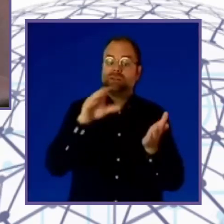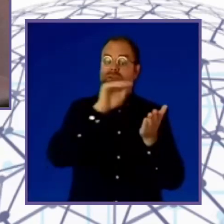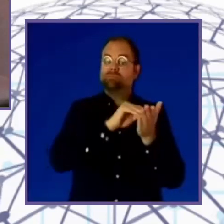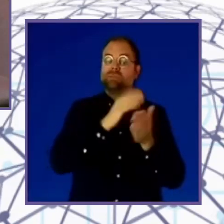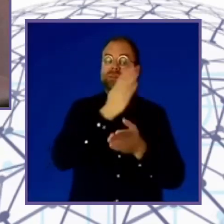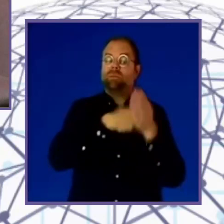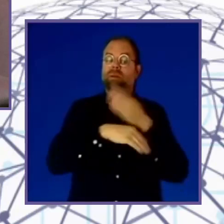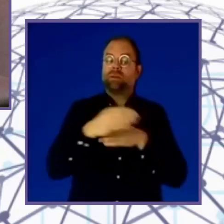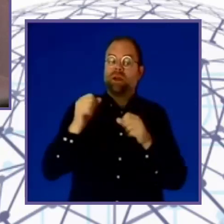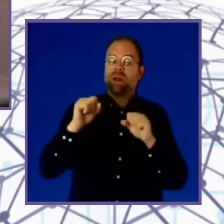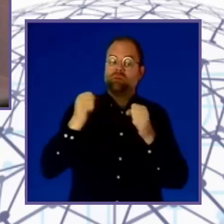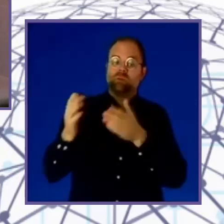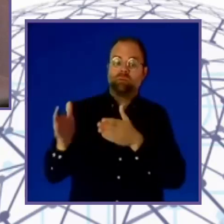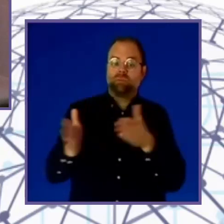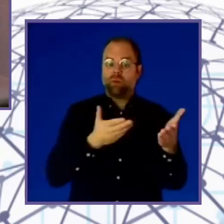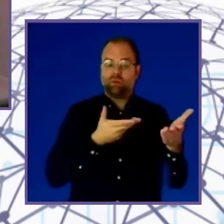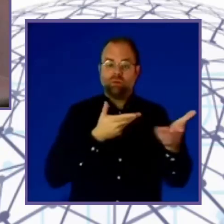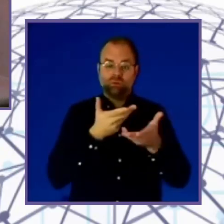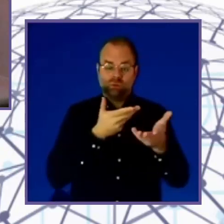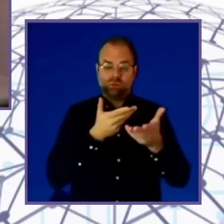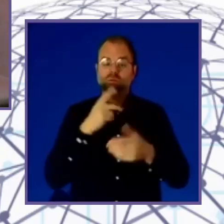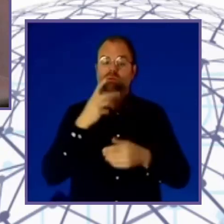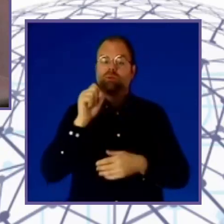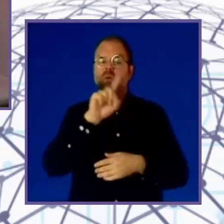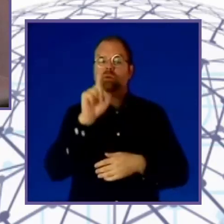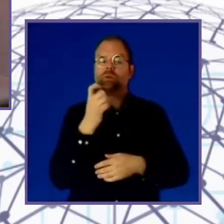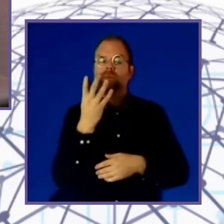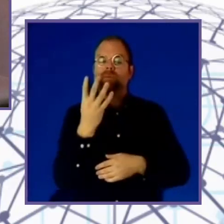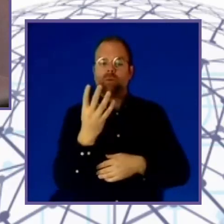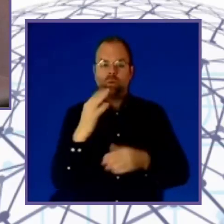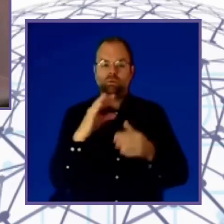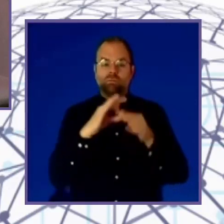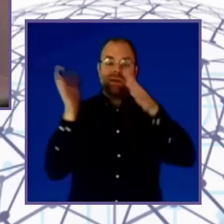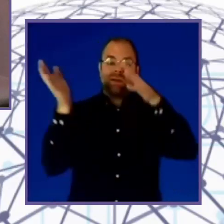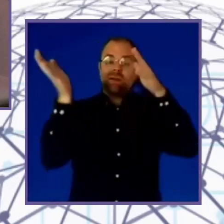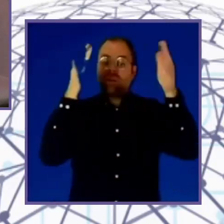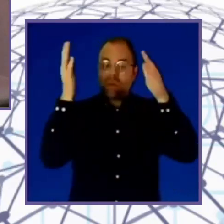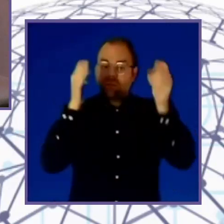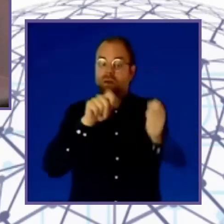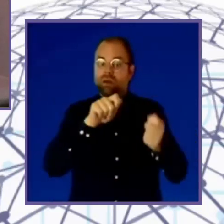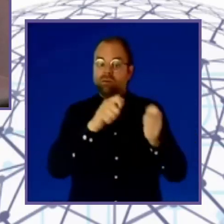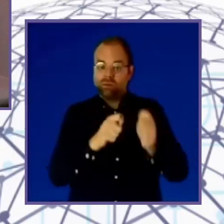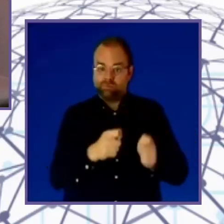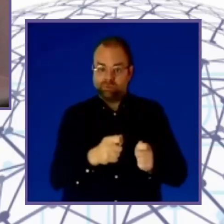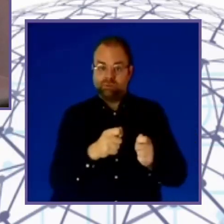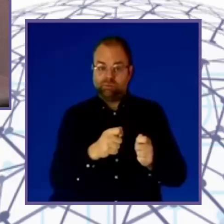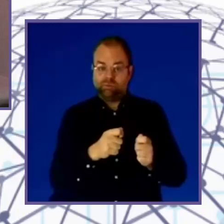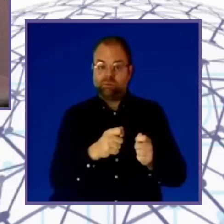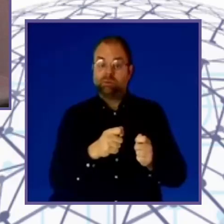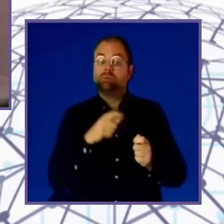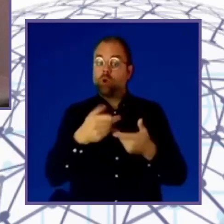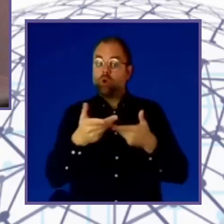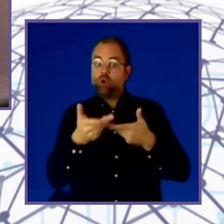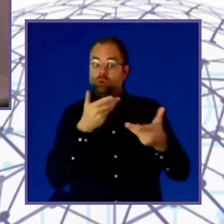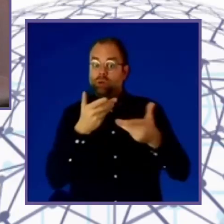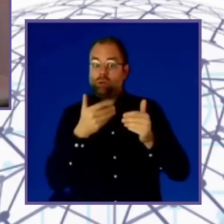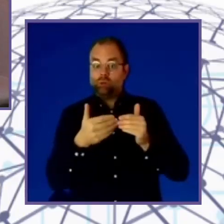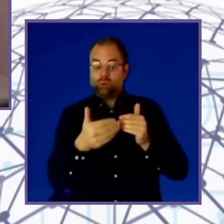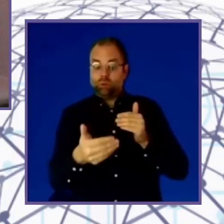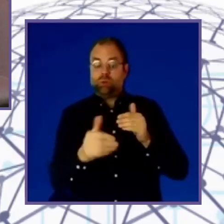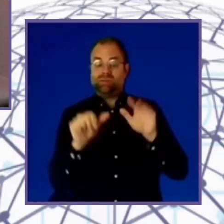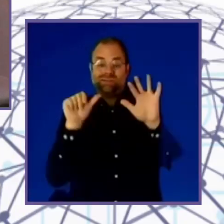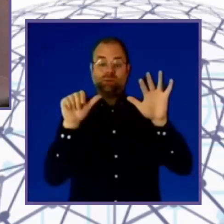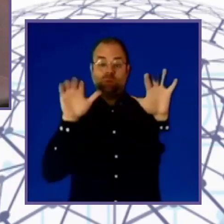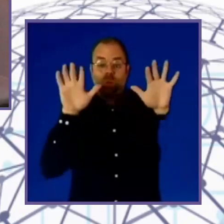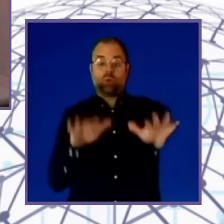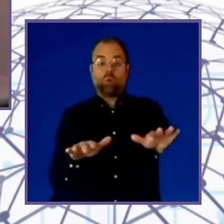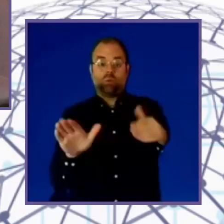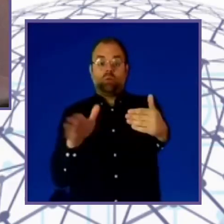leave you with some context. The NHS is the fifth largest employer in the world with over a million